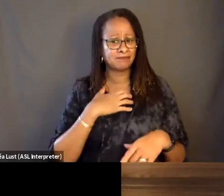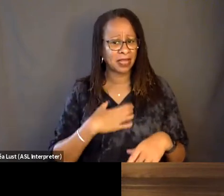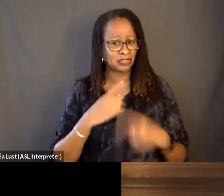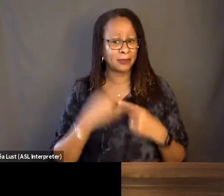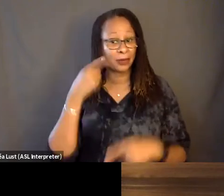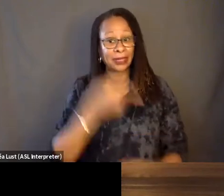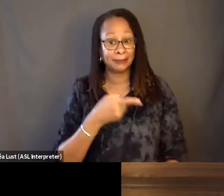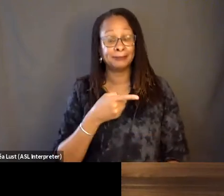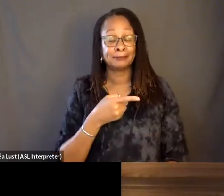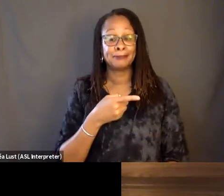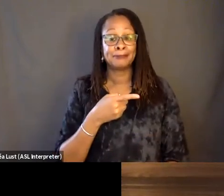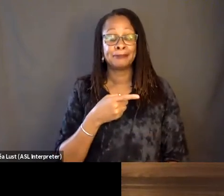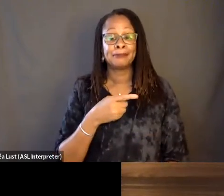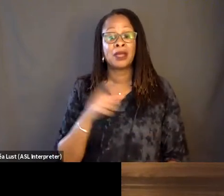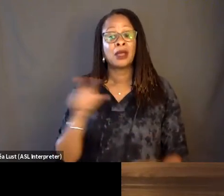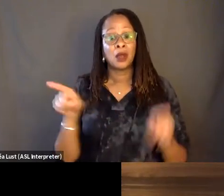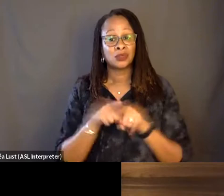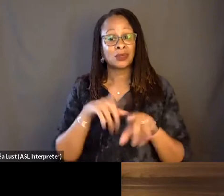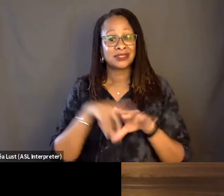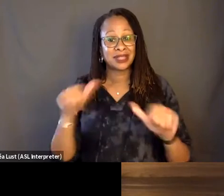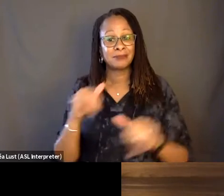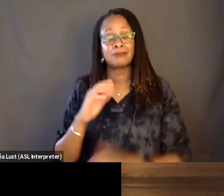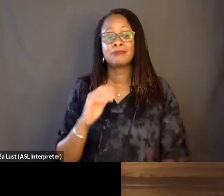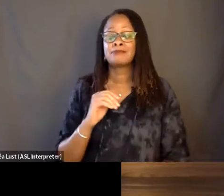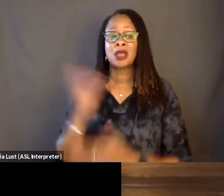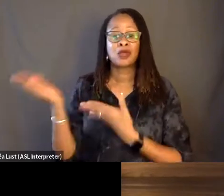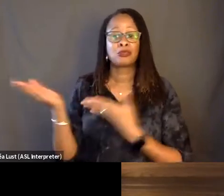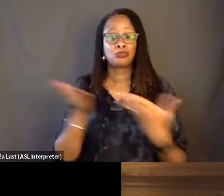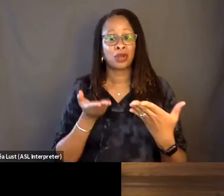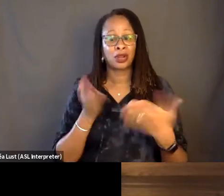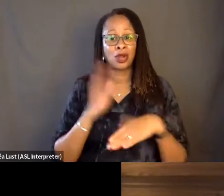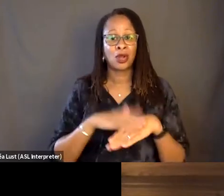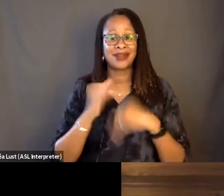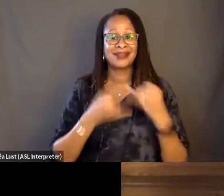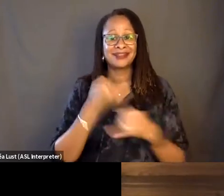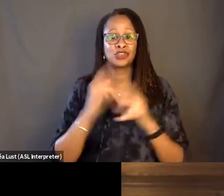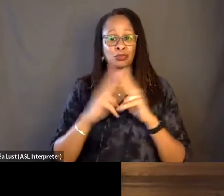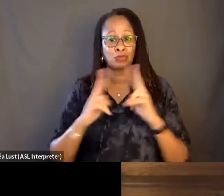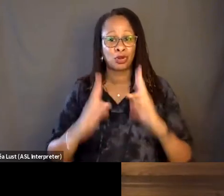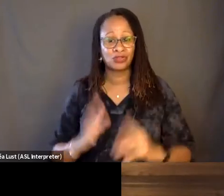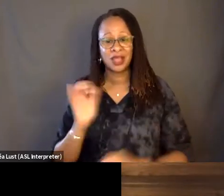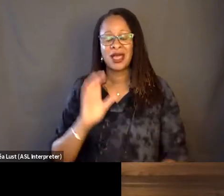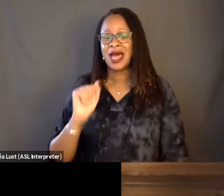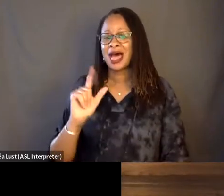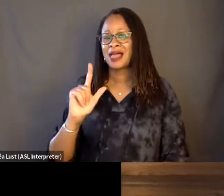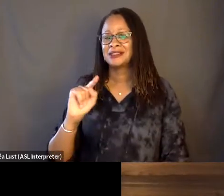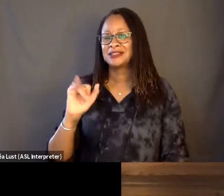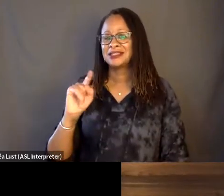And we've been able to also bring on international partners, such as Altitude in the UK,